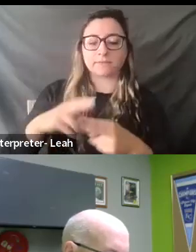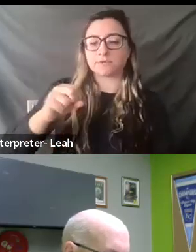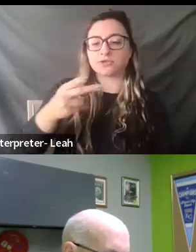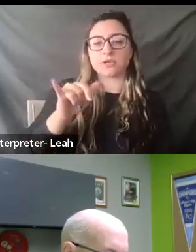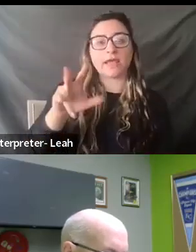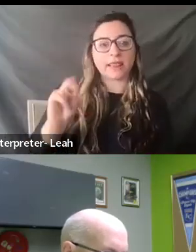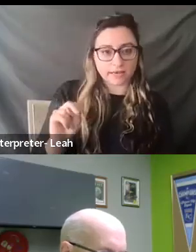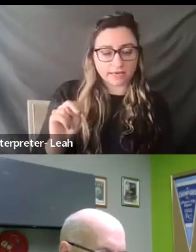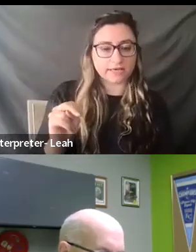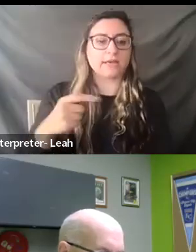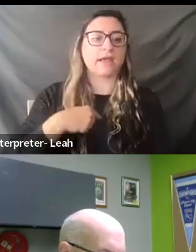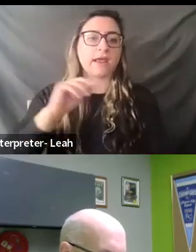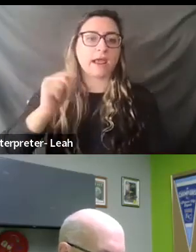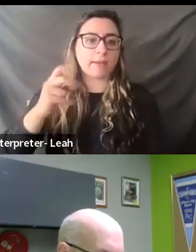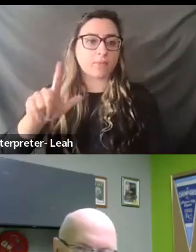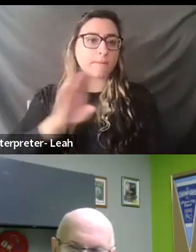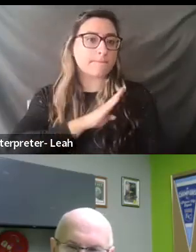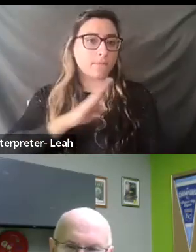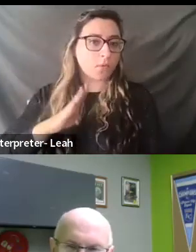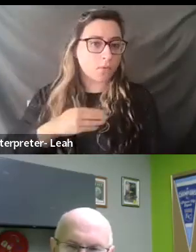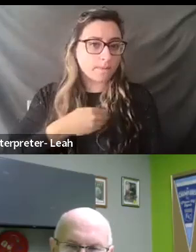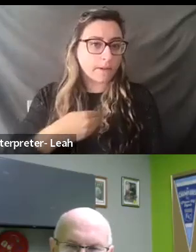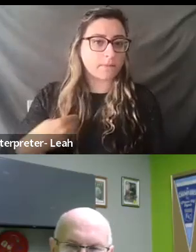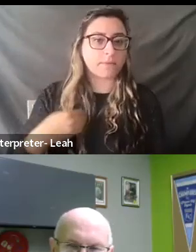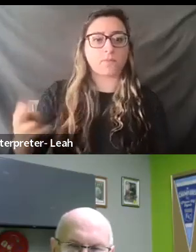I'll get us started. Thank you all for joining us.